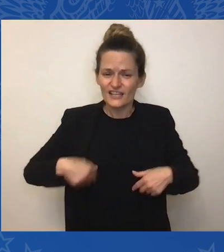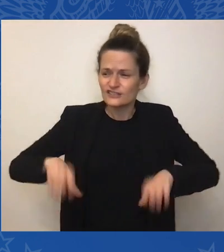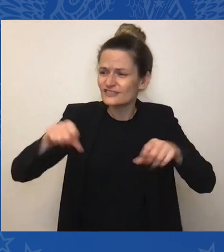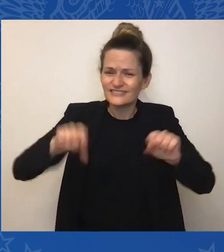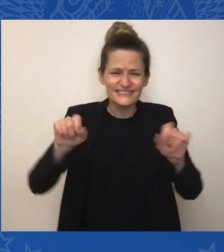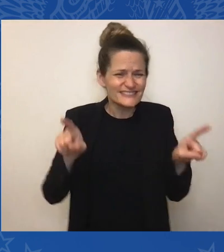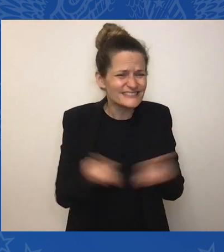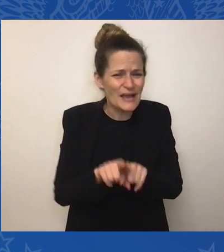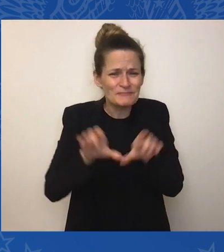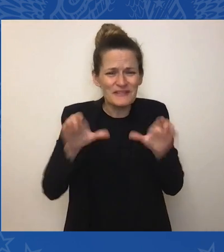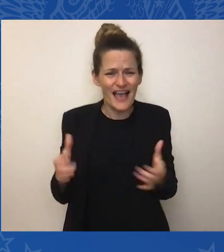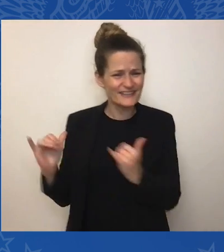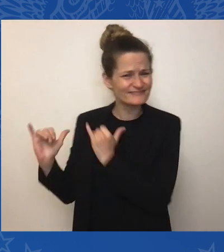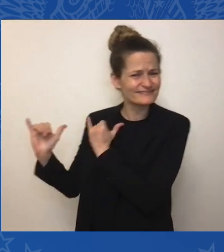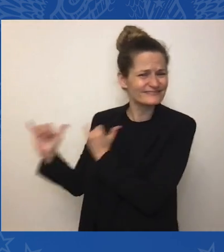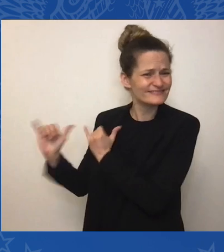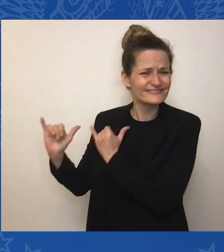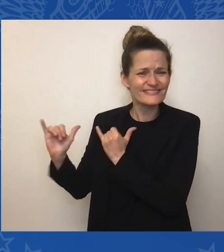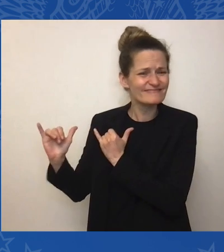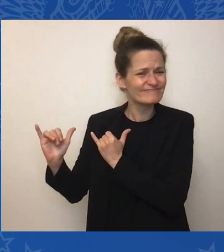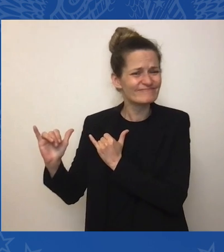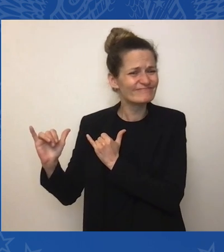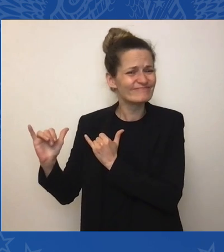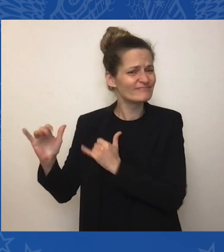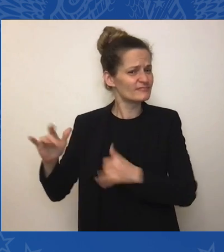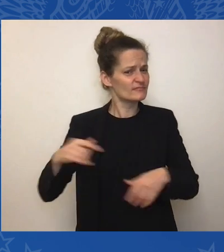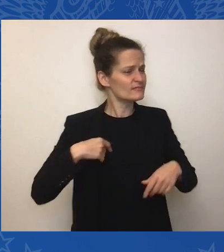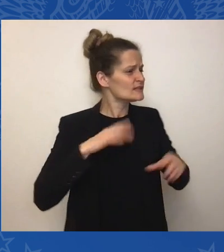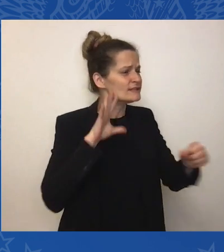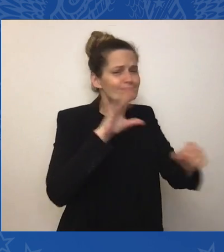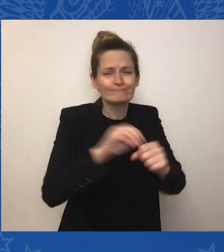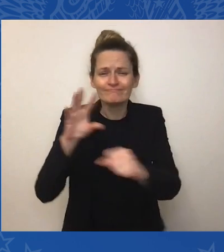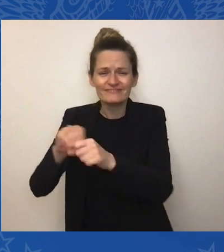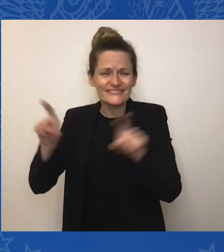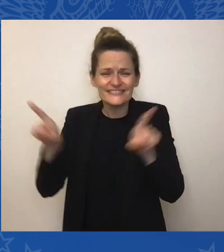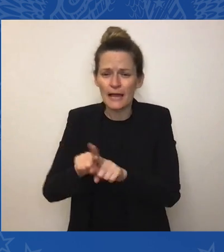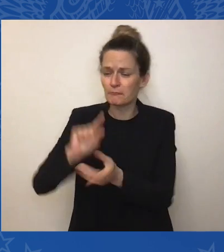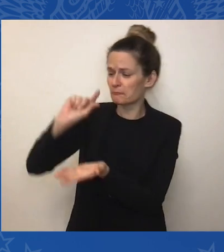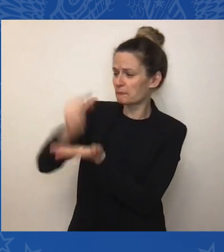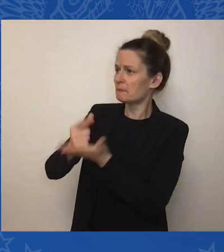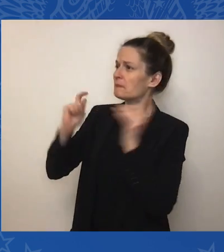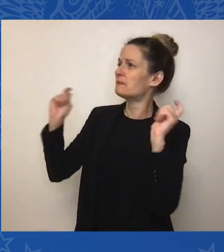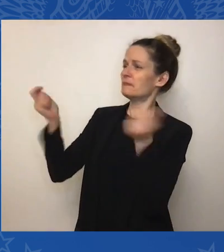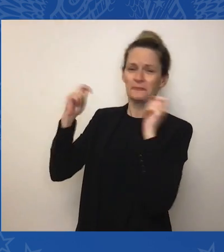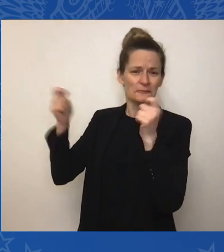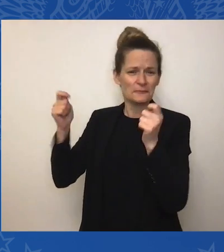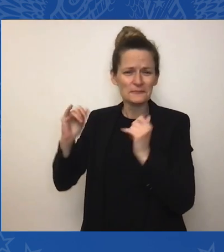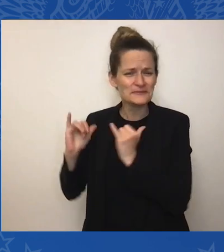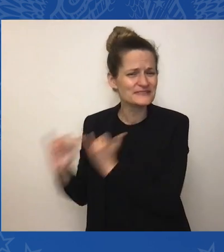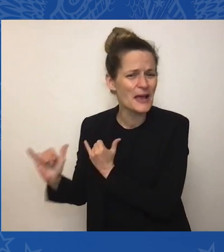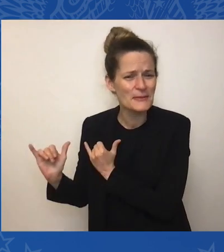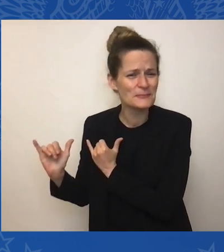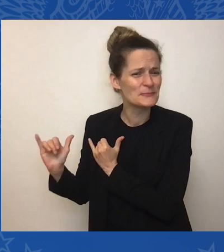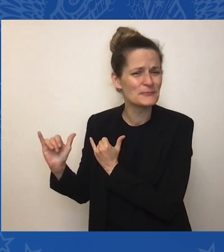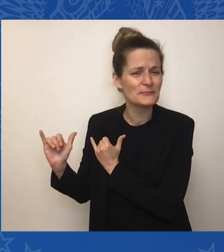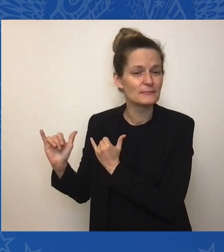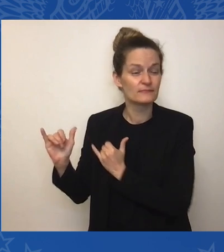Some of the best and most important years of my life were spent here. And I had the opportunity to be taught by some great professors.